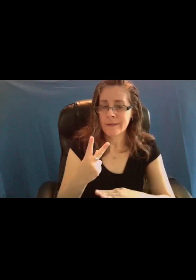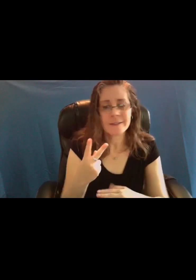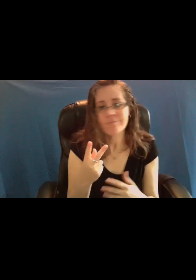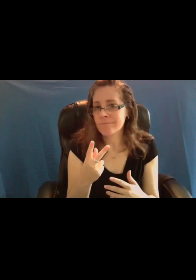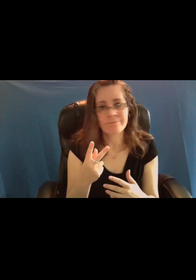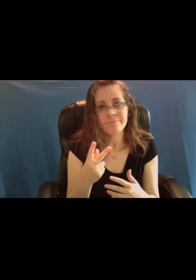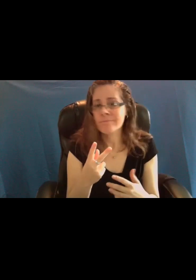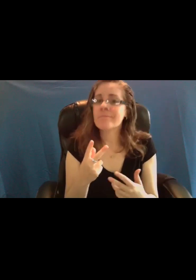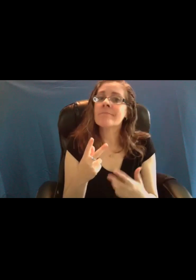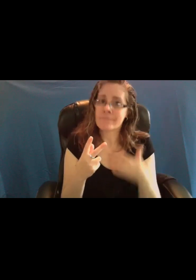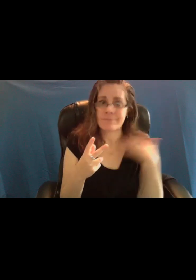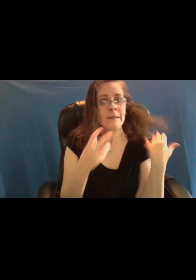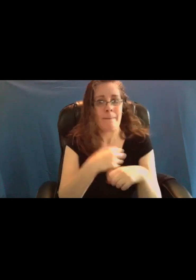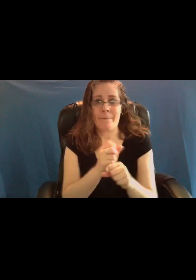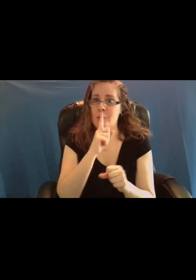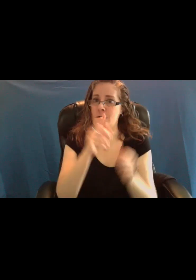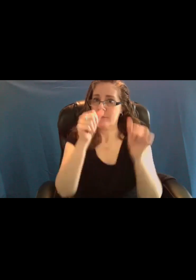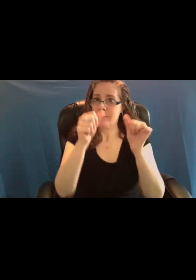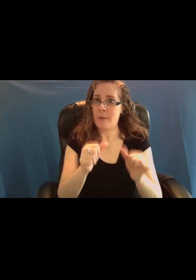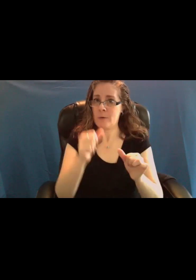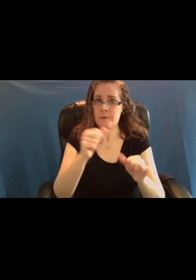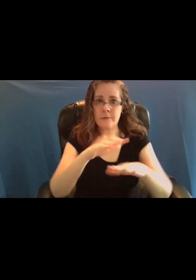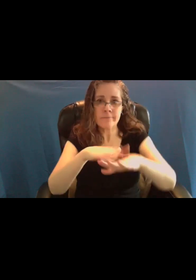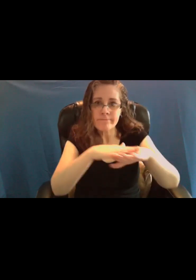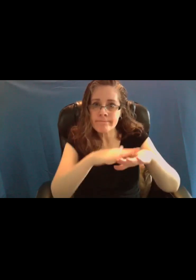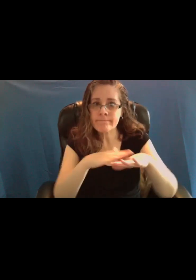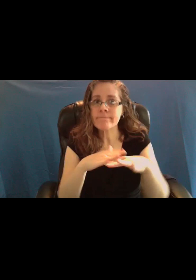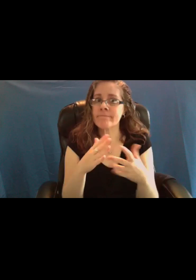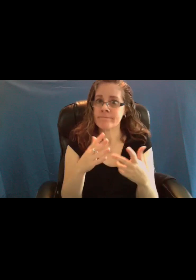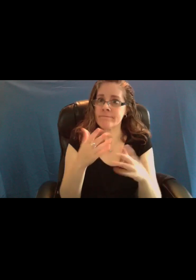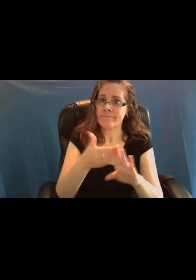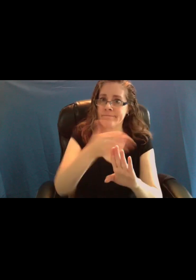notice well in advance of that. So that you can ensure that